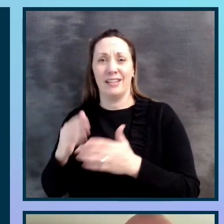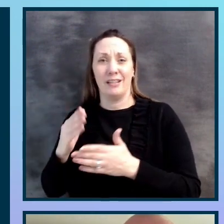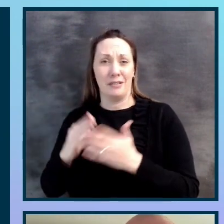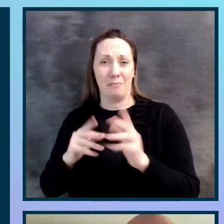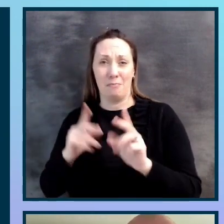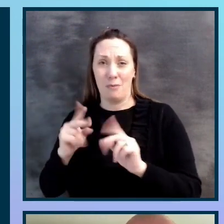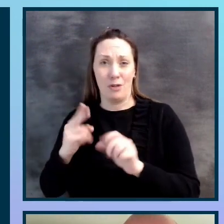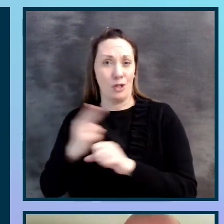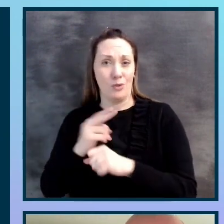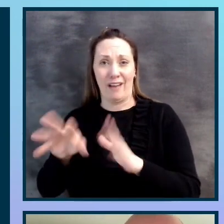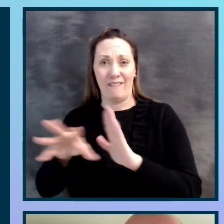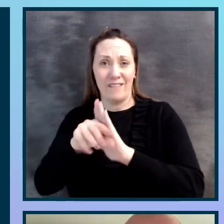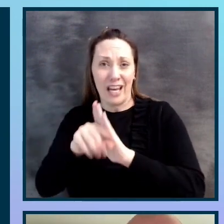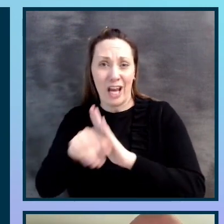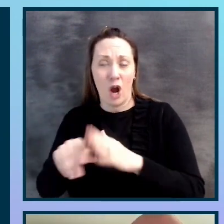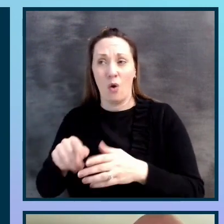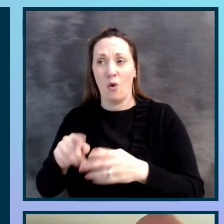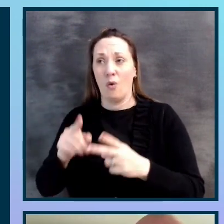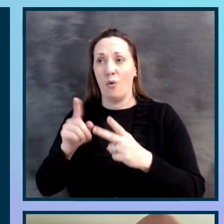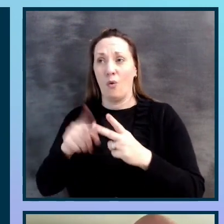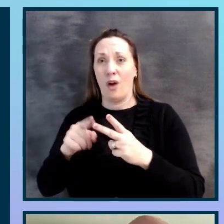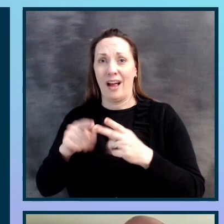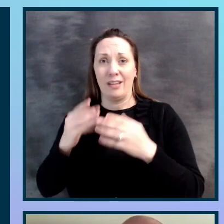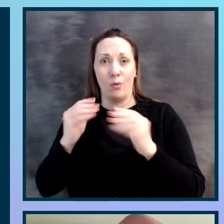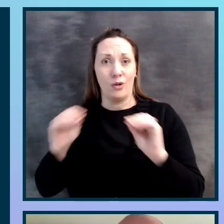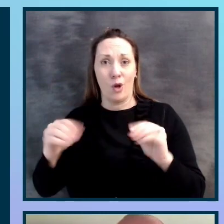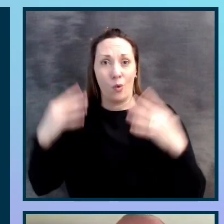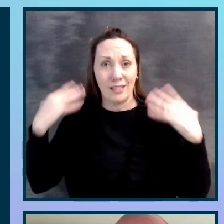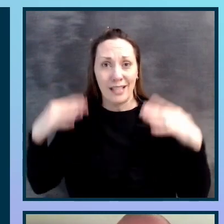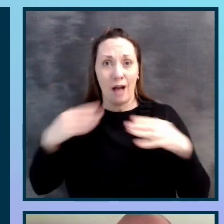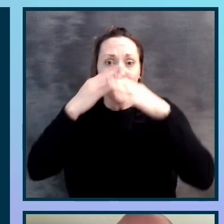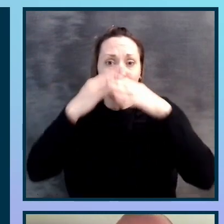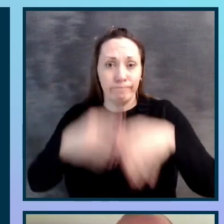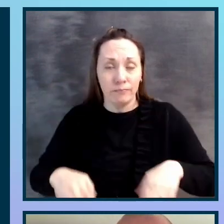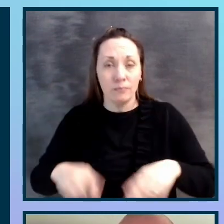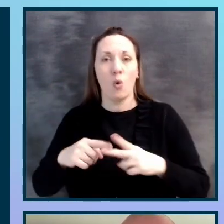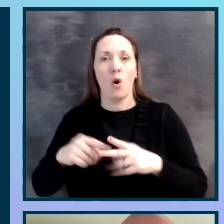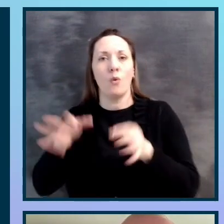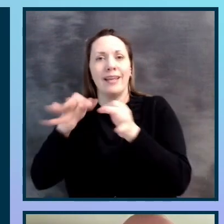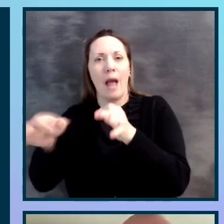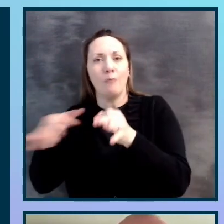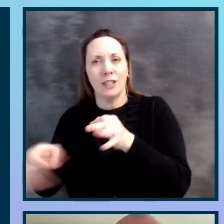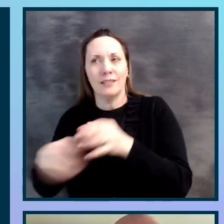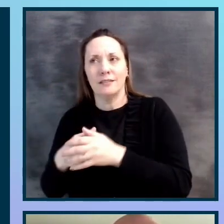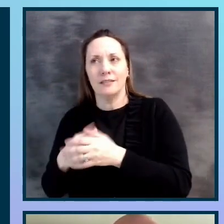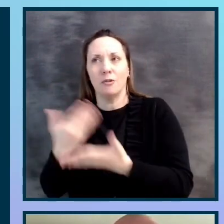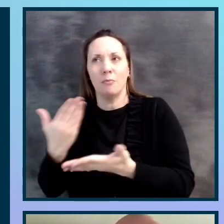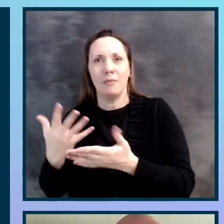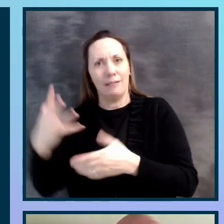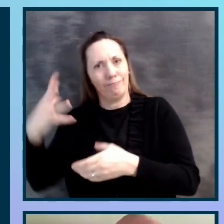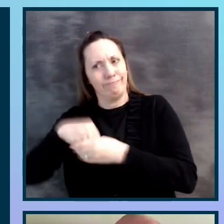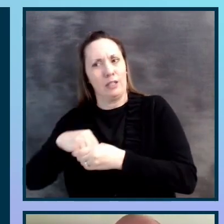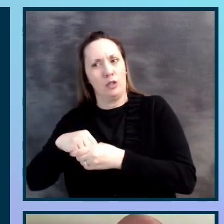either silenced or with captions, and silence, this is with captions burnt in or with closed captions.